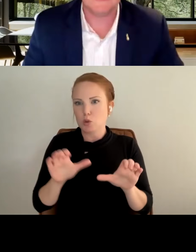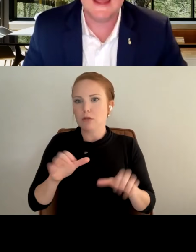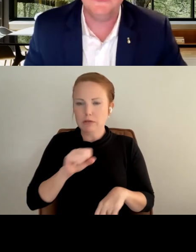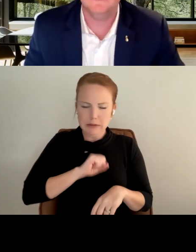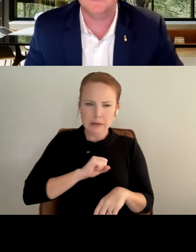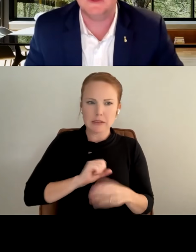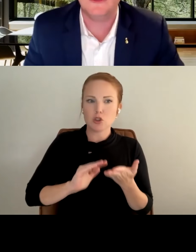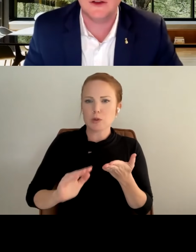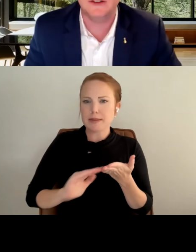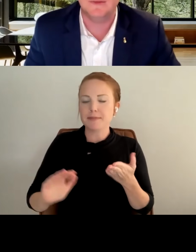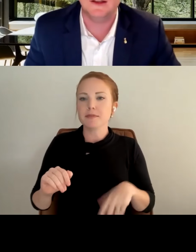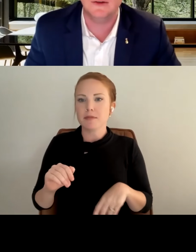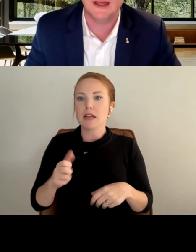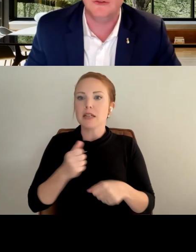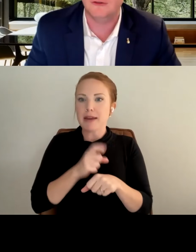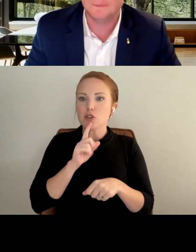and to make sure that your team can use that tool.